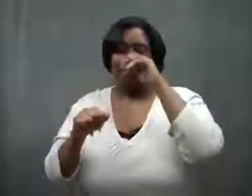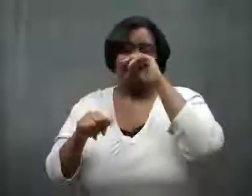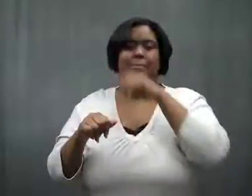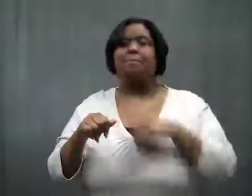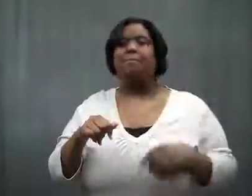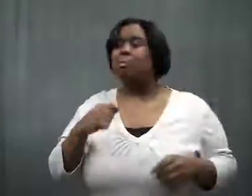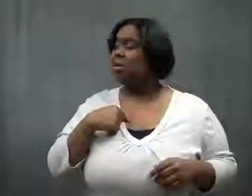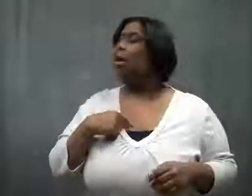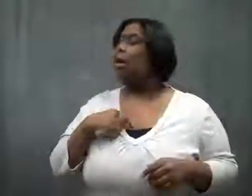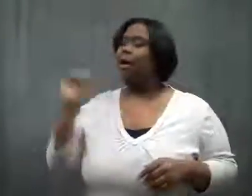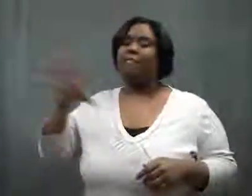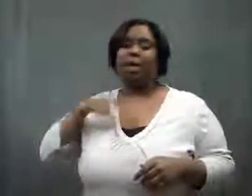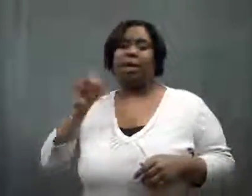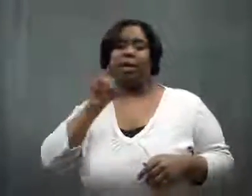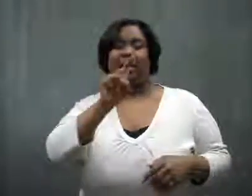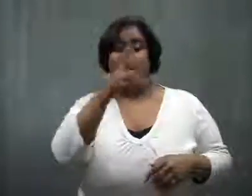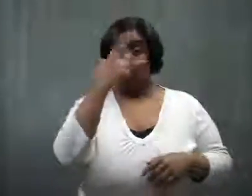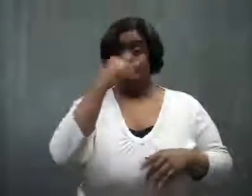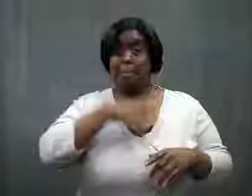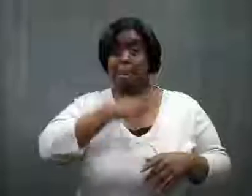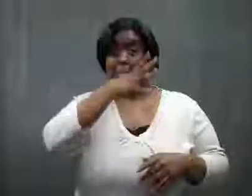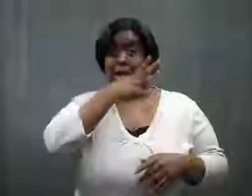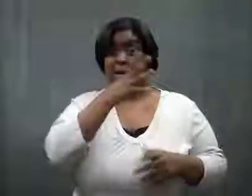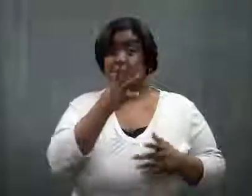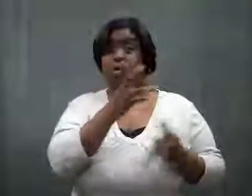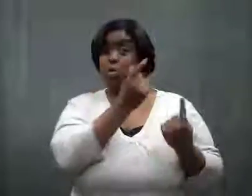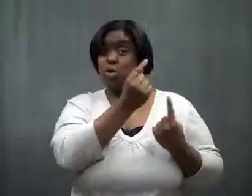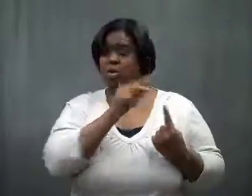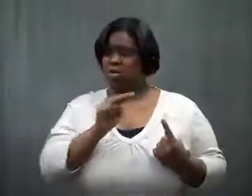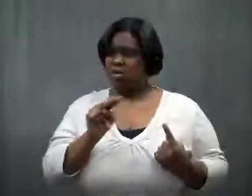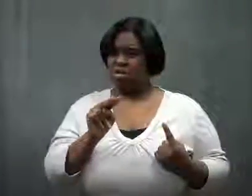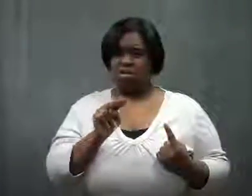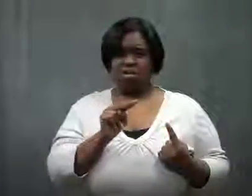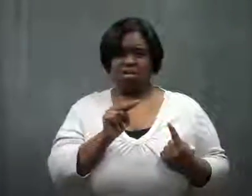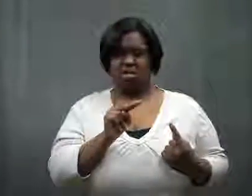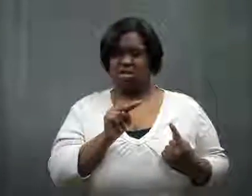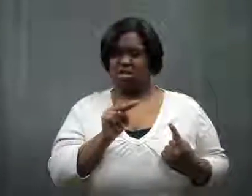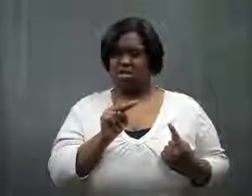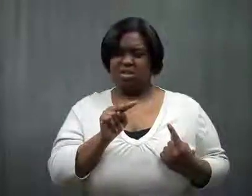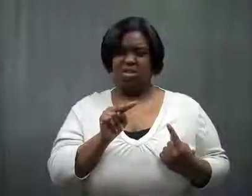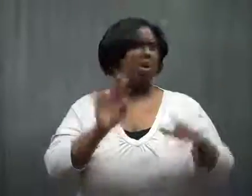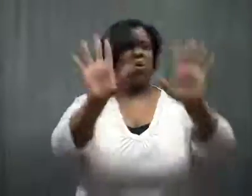I would know what he wanted, and go get it. My mother would take in the scene, then go, "Wait a minute.. hold on!